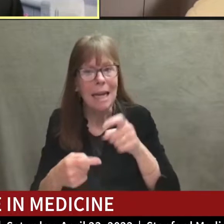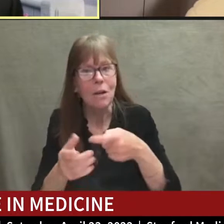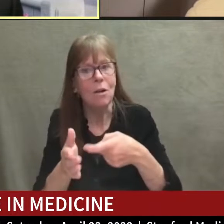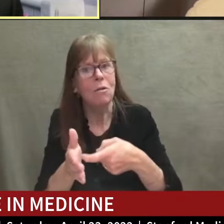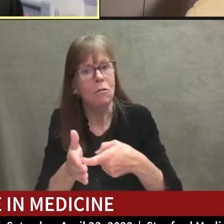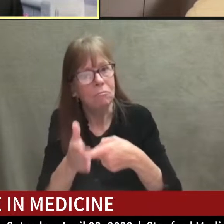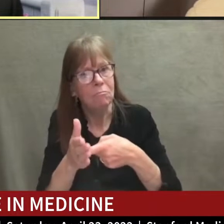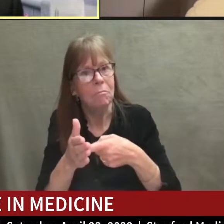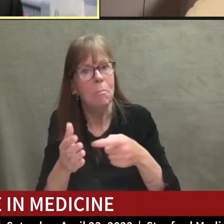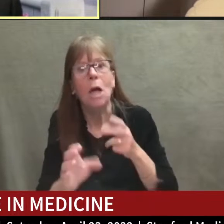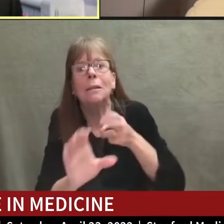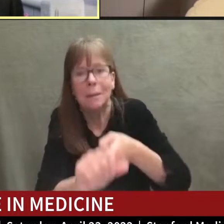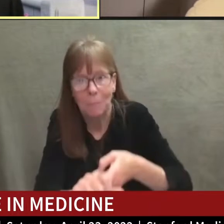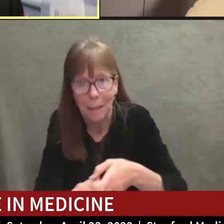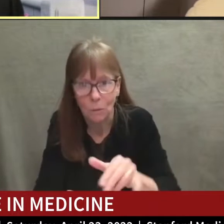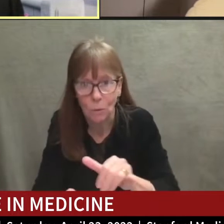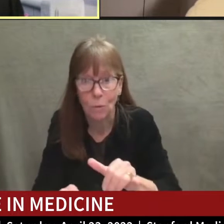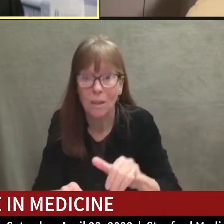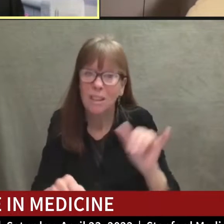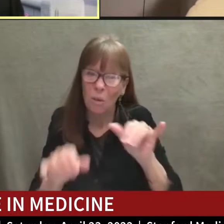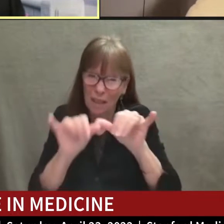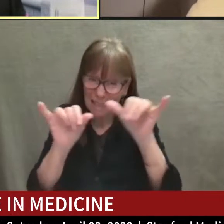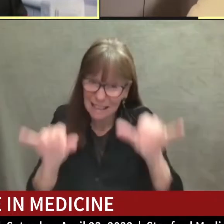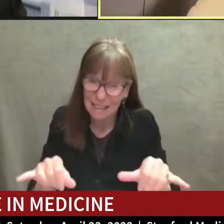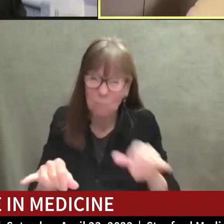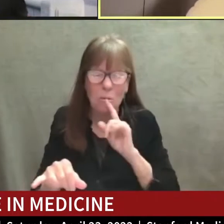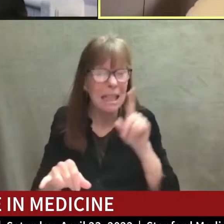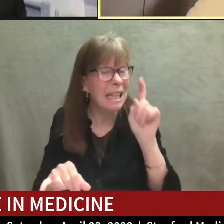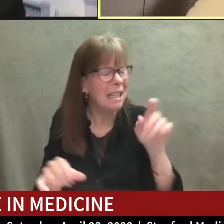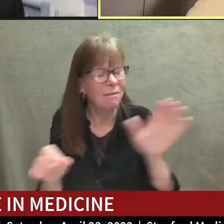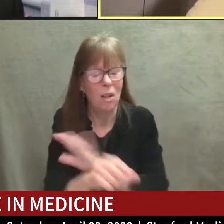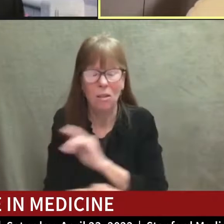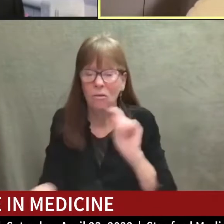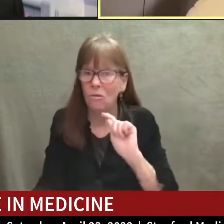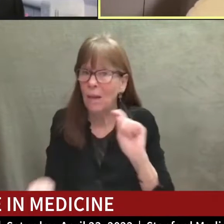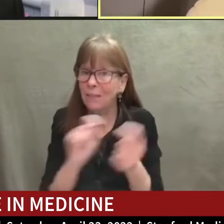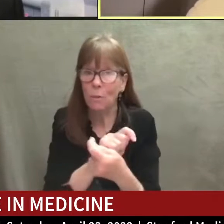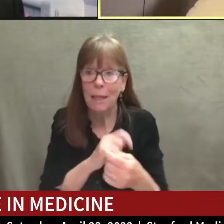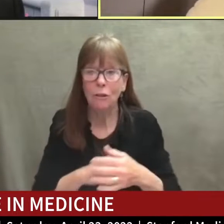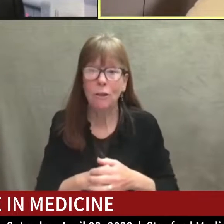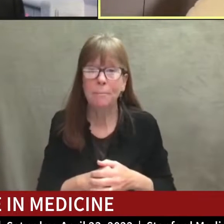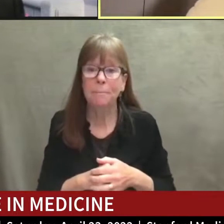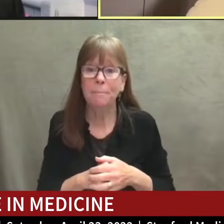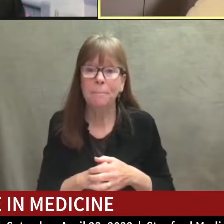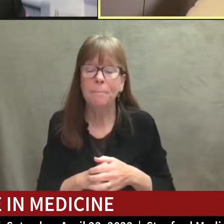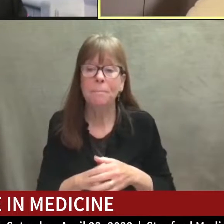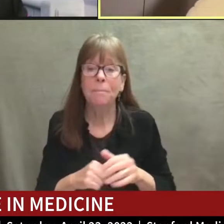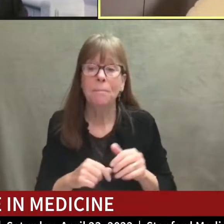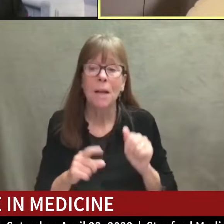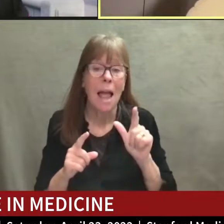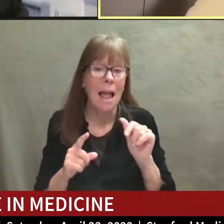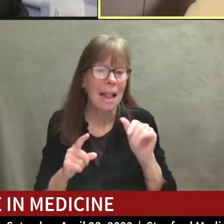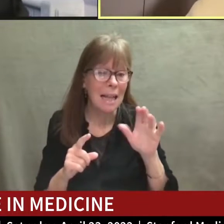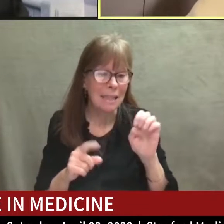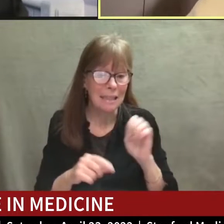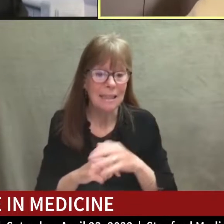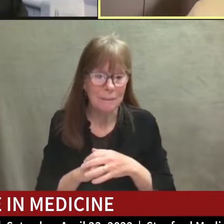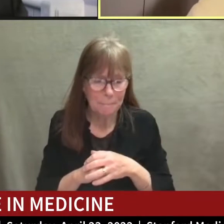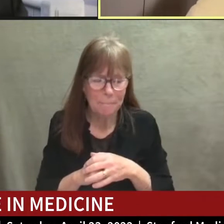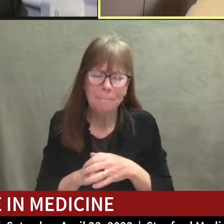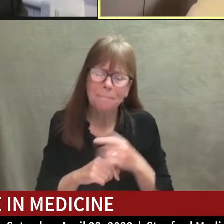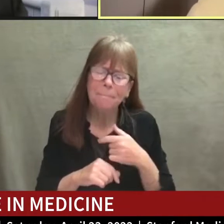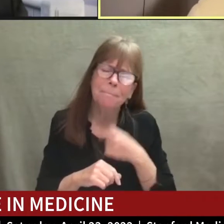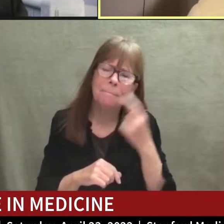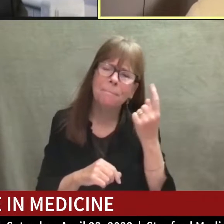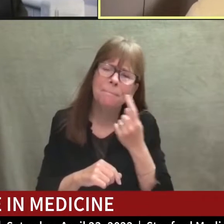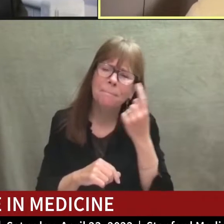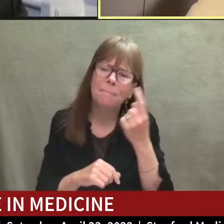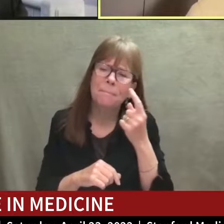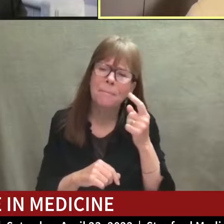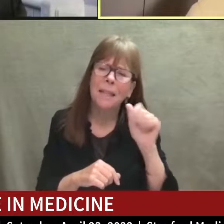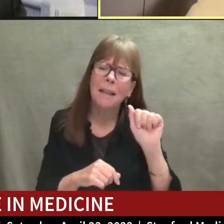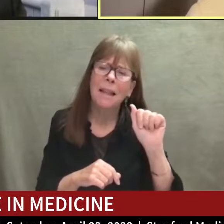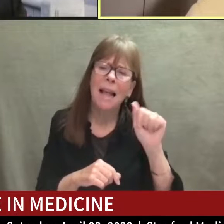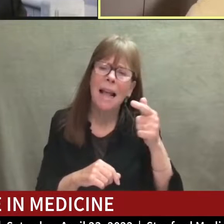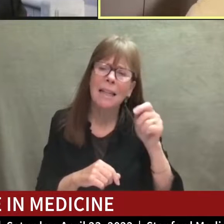Yeah, and I think… you know, [indiscernible] the blueprint from the AAMC